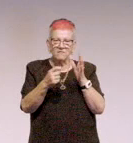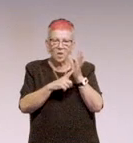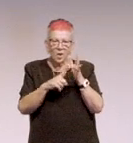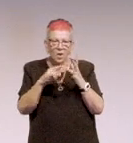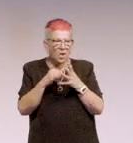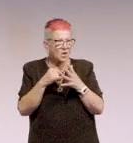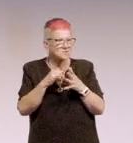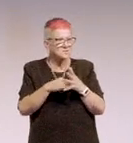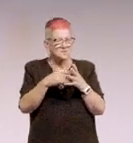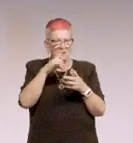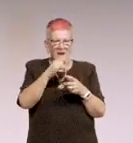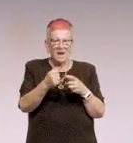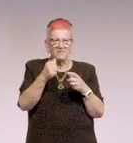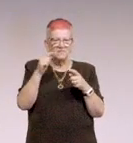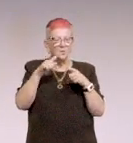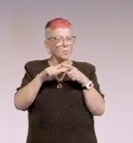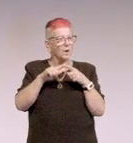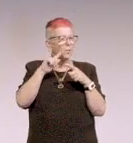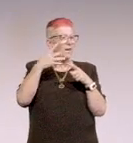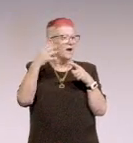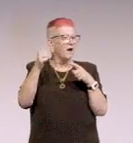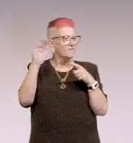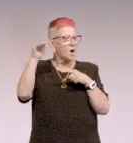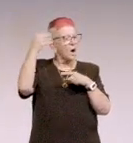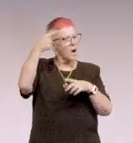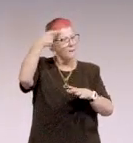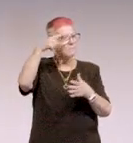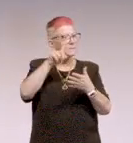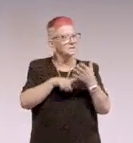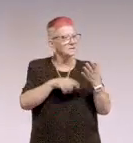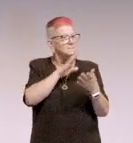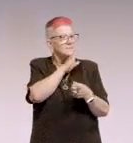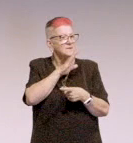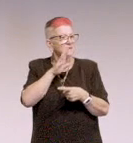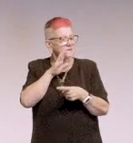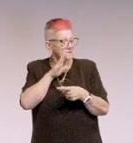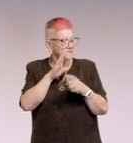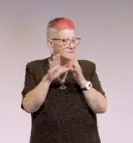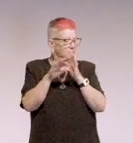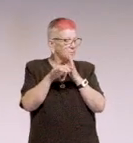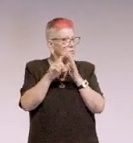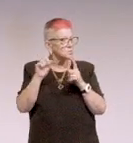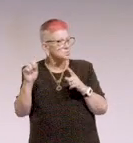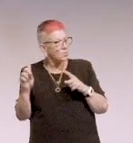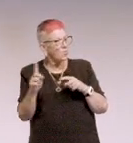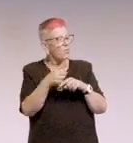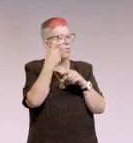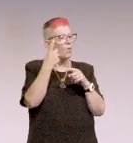penalties. All modern buildings should support accessibility.